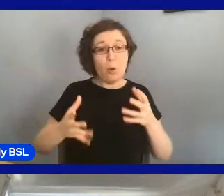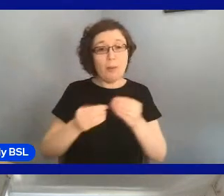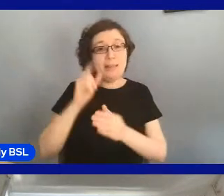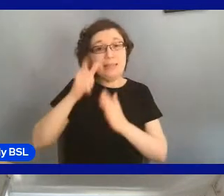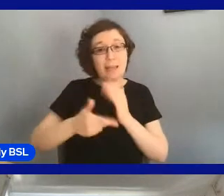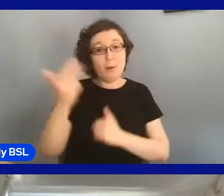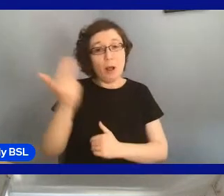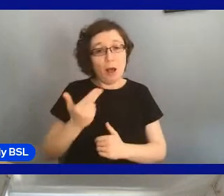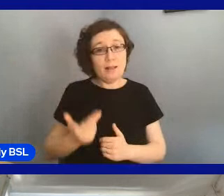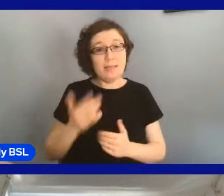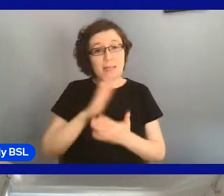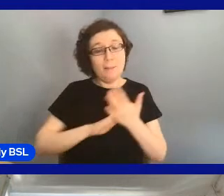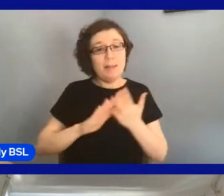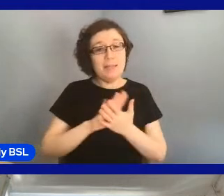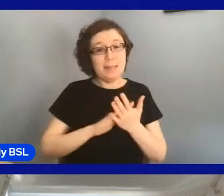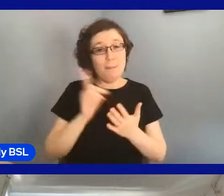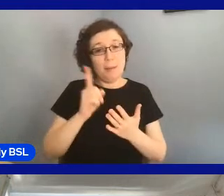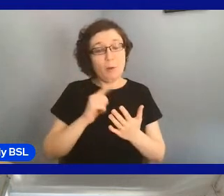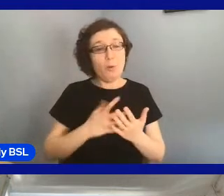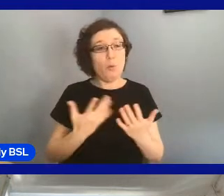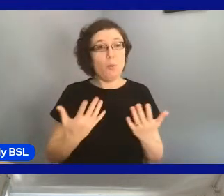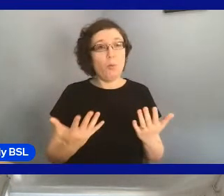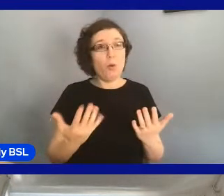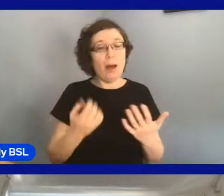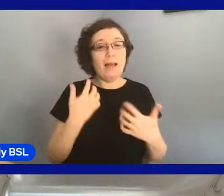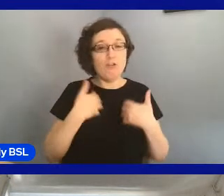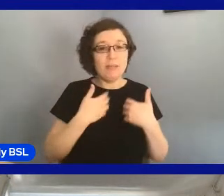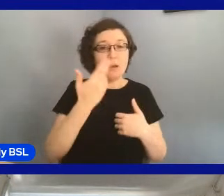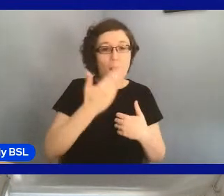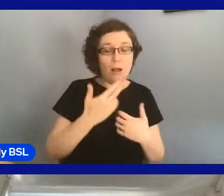interests. That is the future advocacy and continuing supercity going forward.